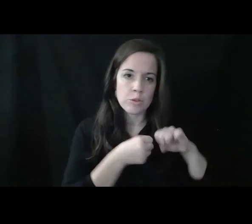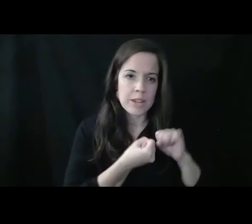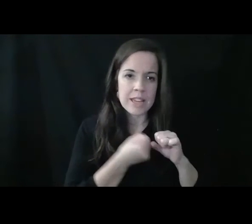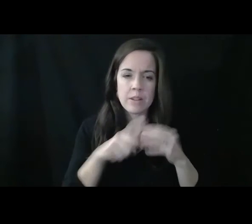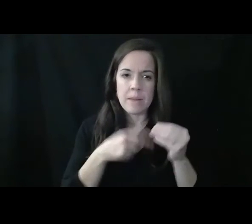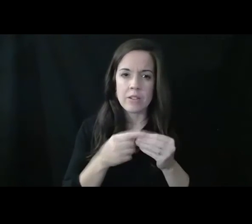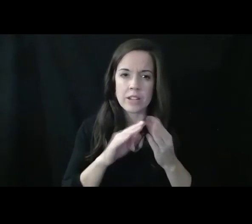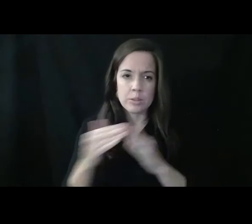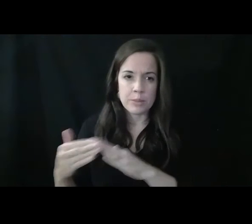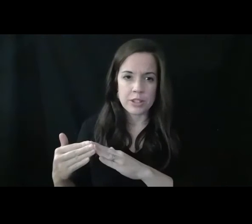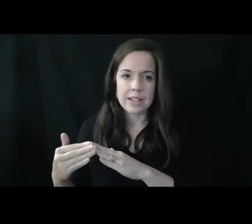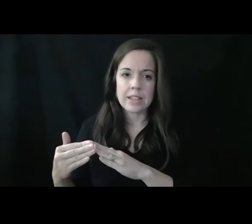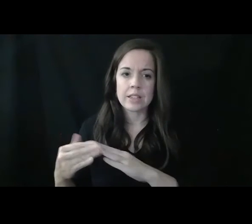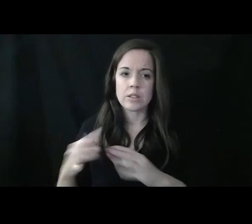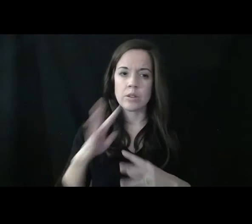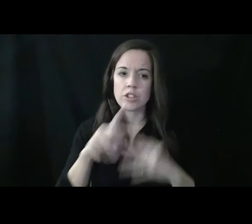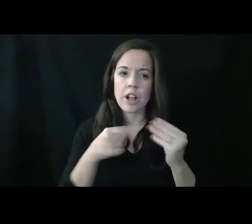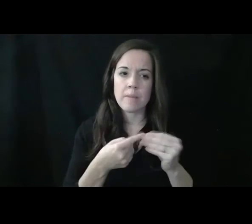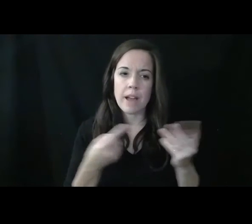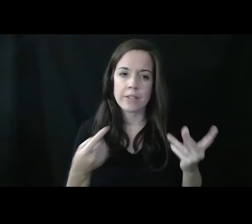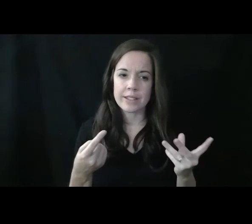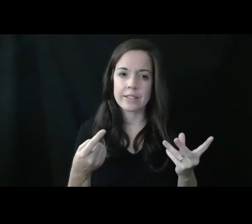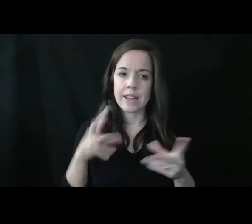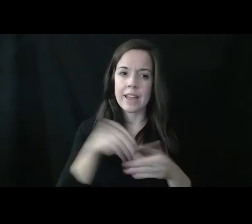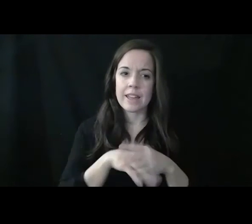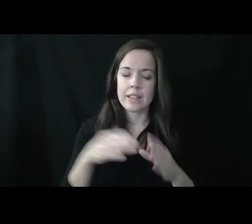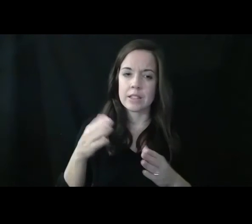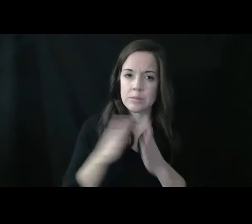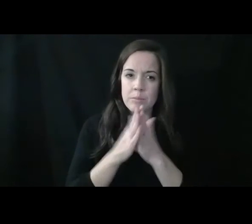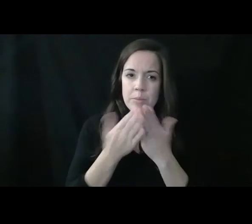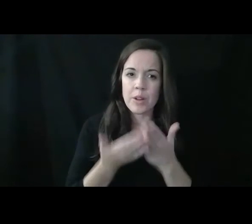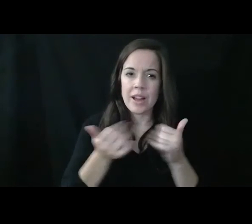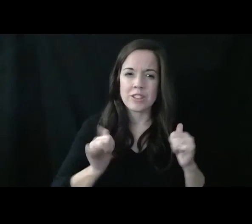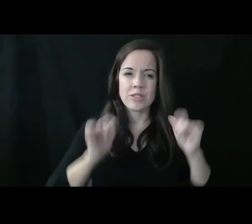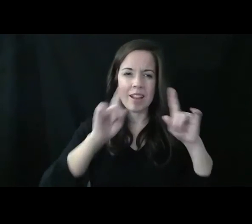so to talk about it in this book I tried different things: I tried